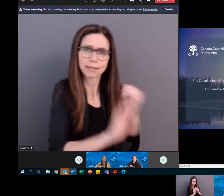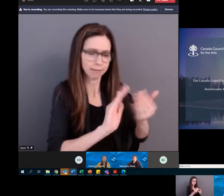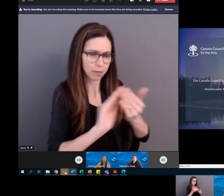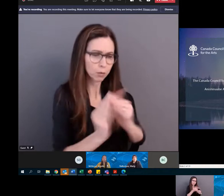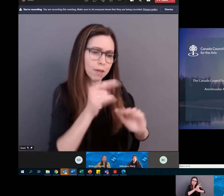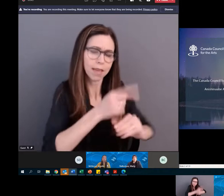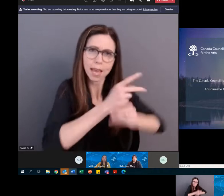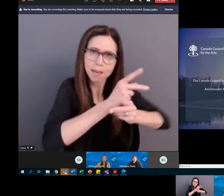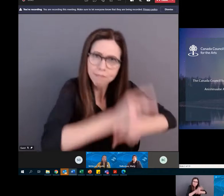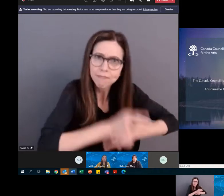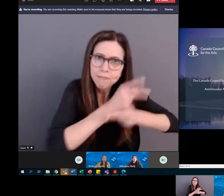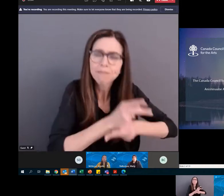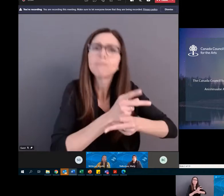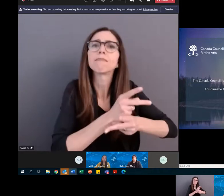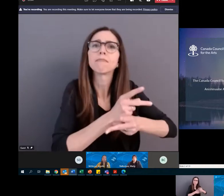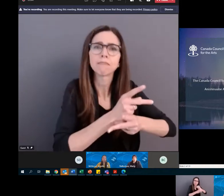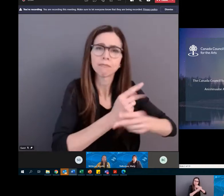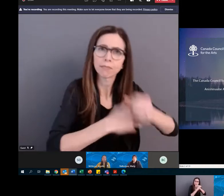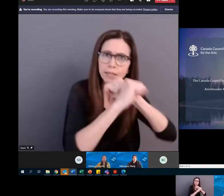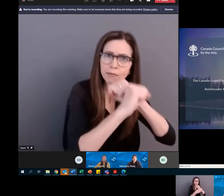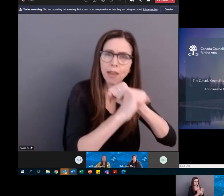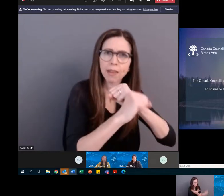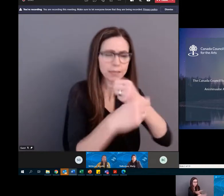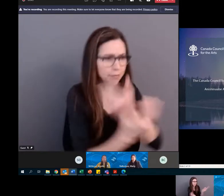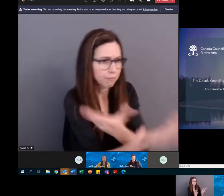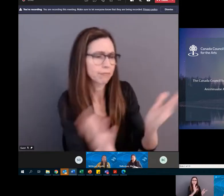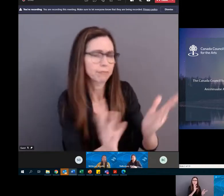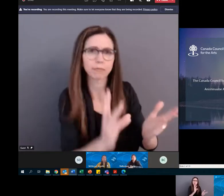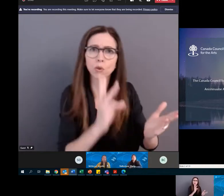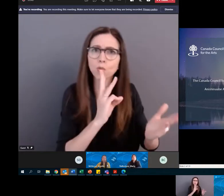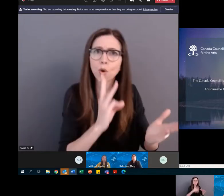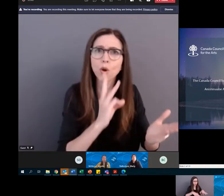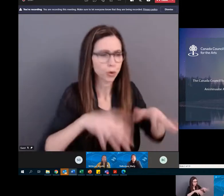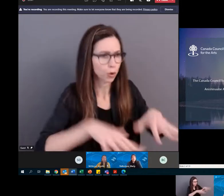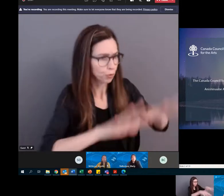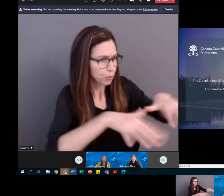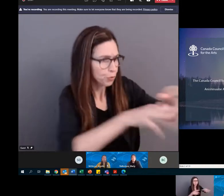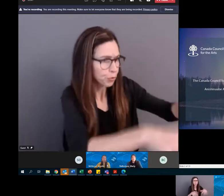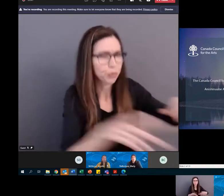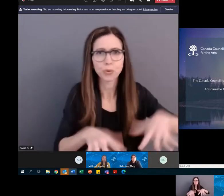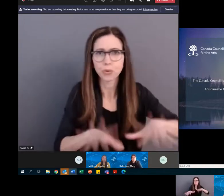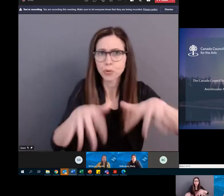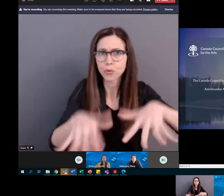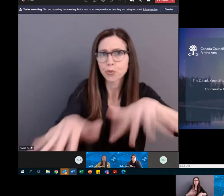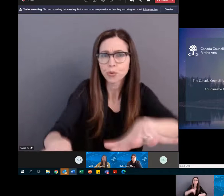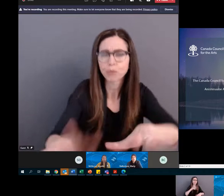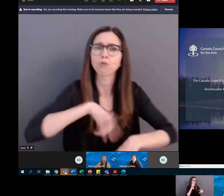and defenders of the Ottawa River Watershed and its tributaries.